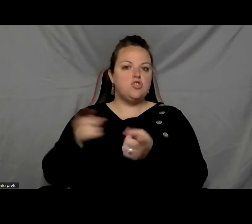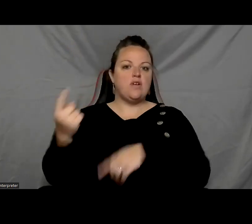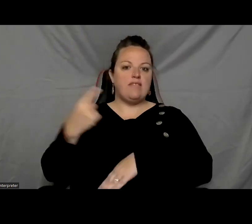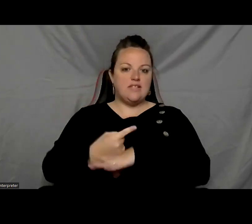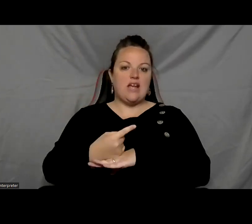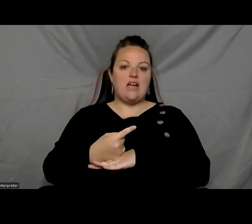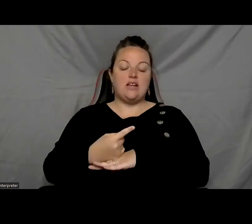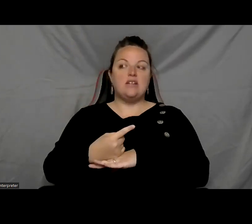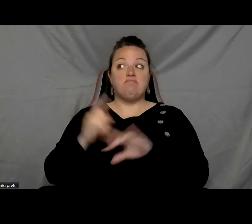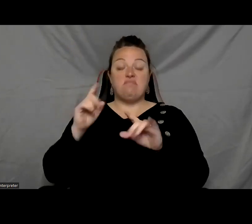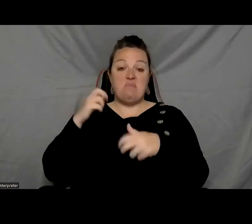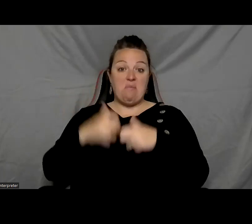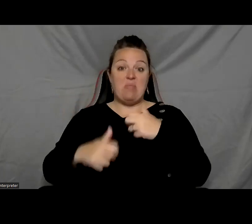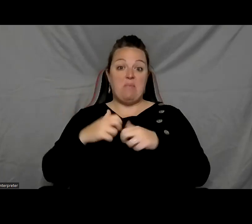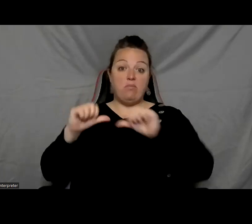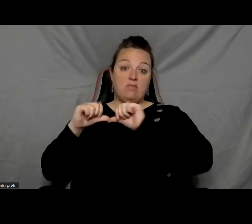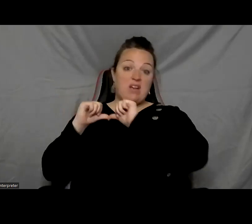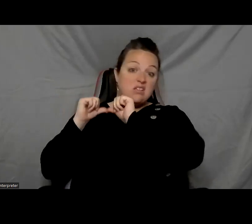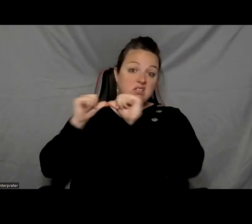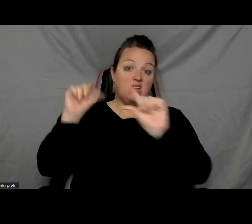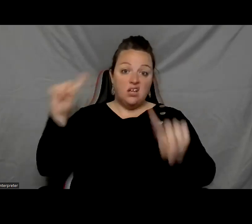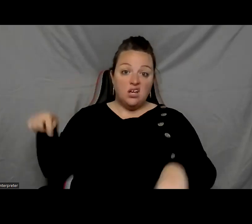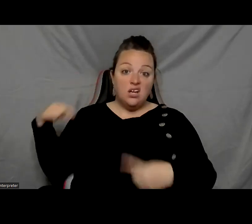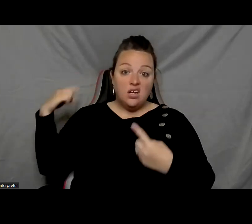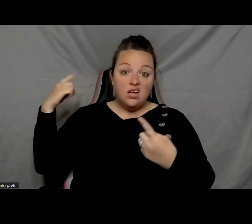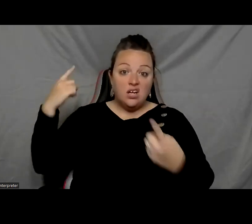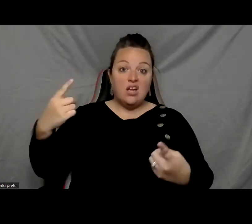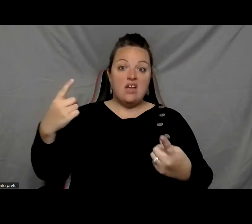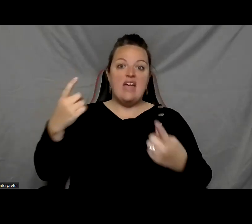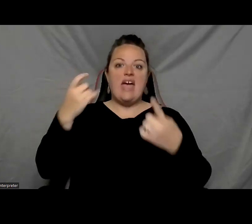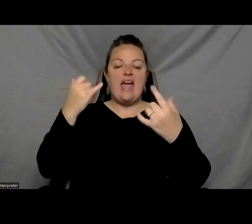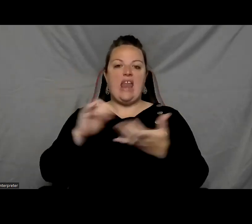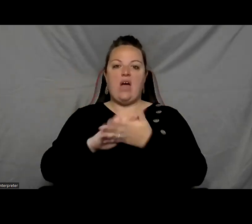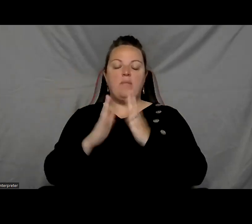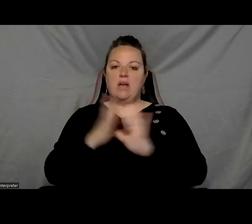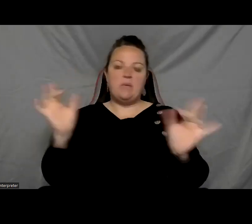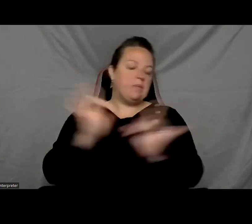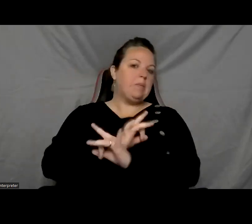term issue and it seems like it is now coming to a head. Either due to COVID, that's something